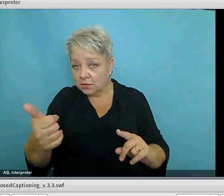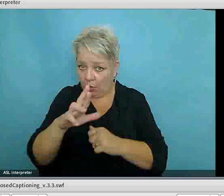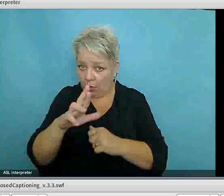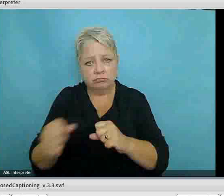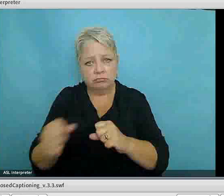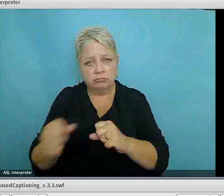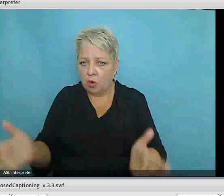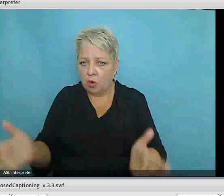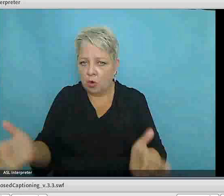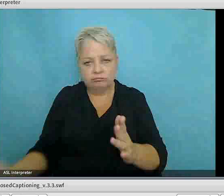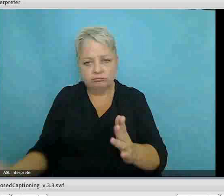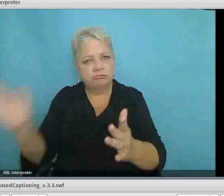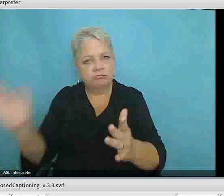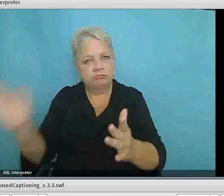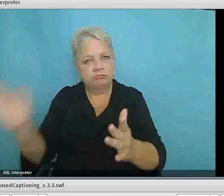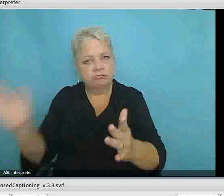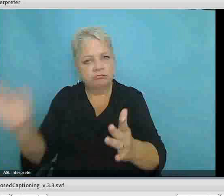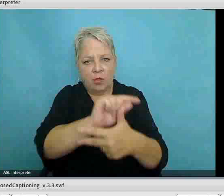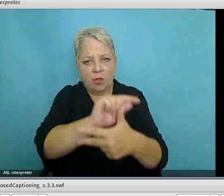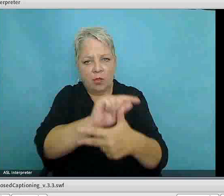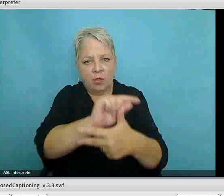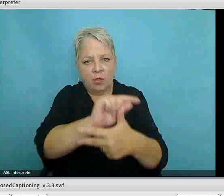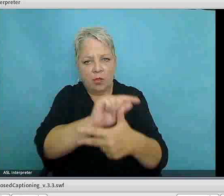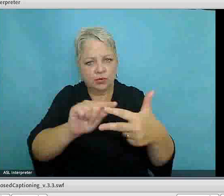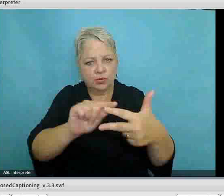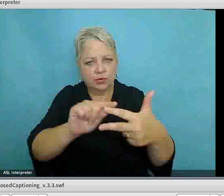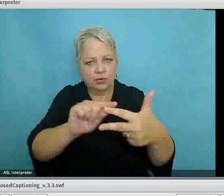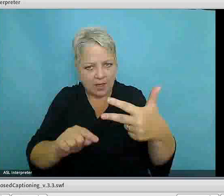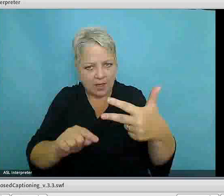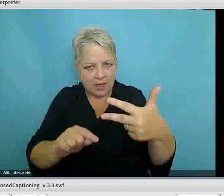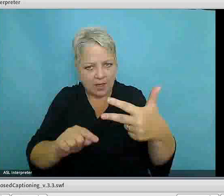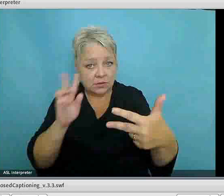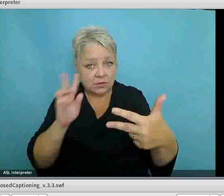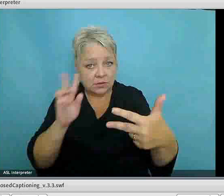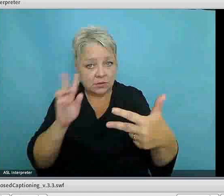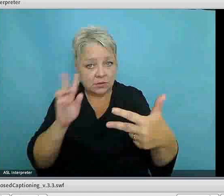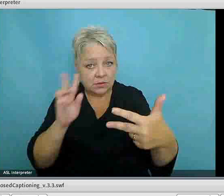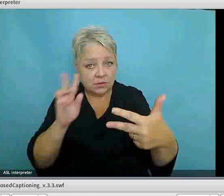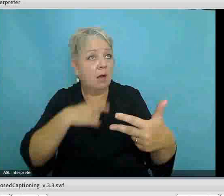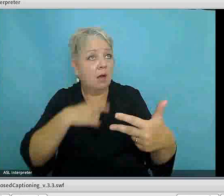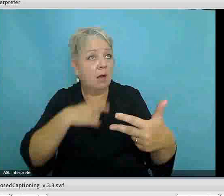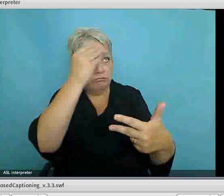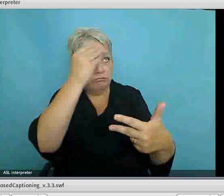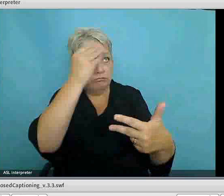information about what it would mean to be in their network, and to, you know, make arrangements